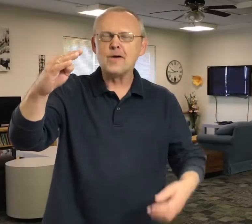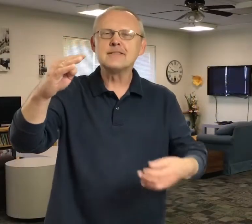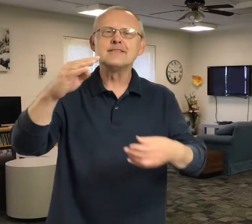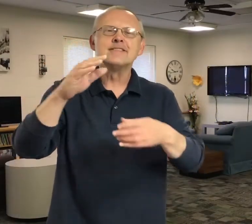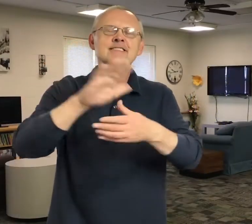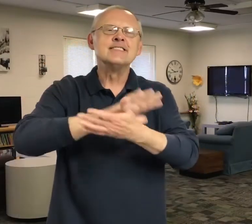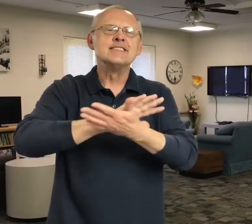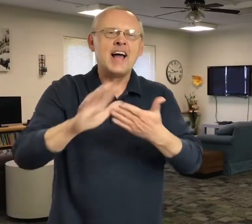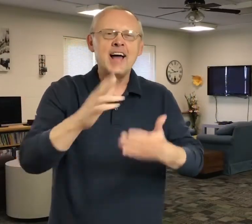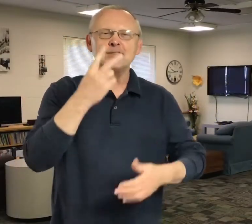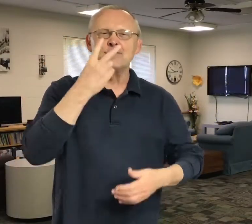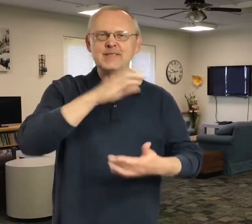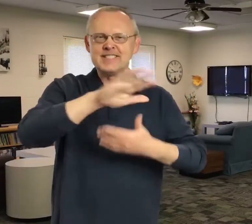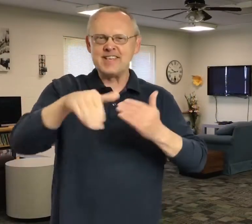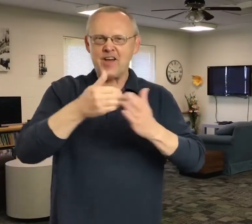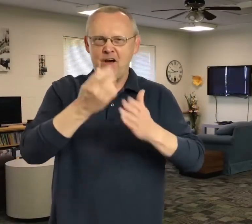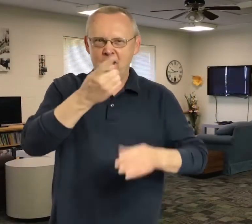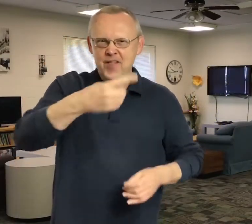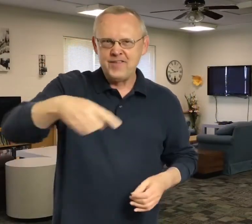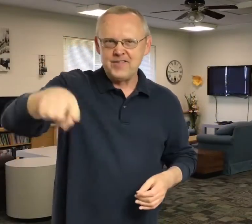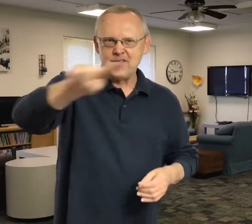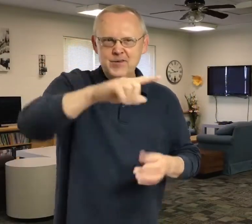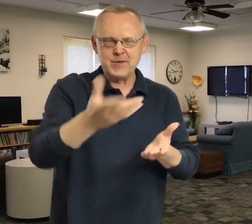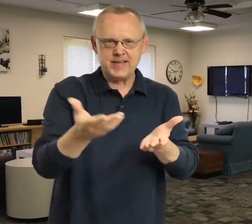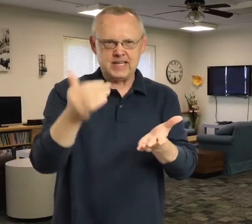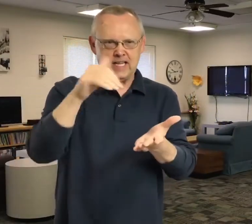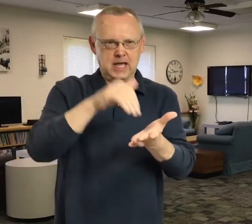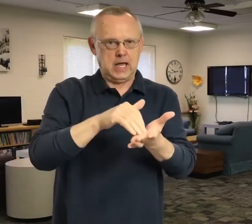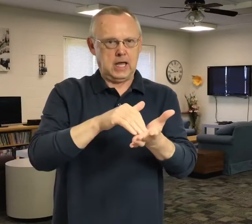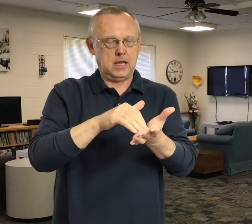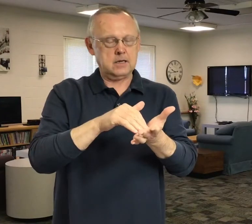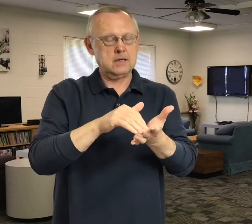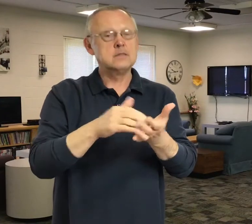Hello, nice to see all of you again.